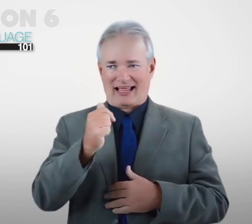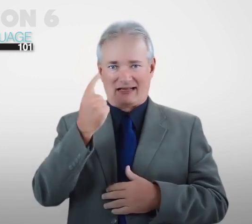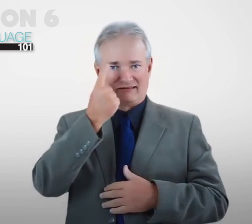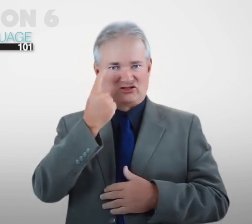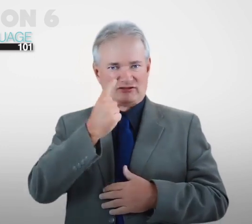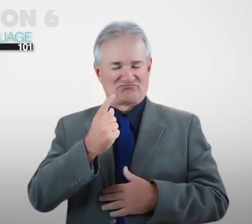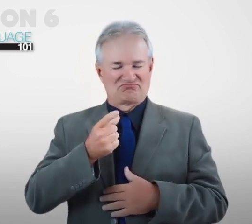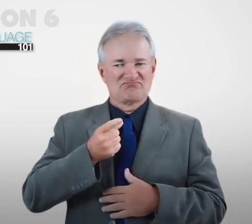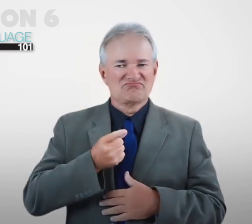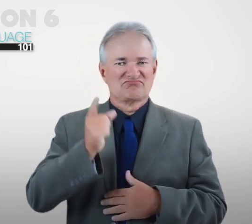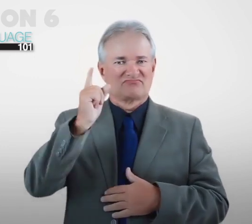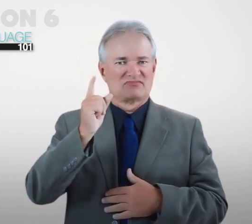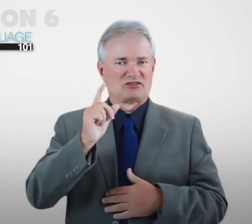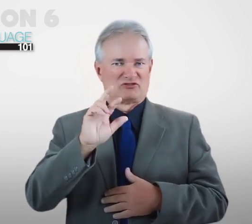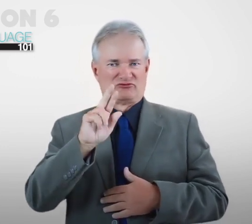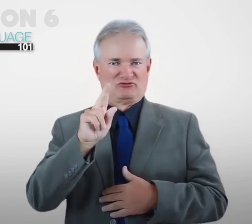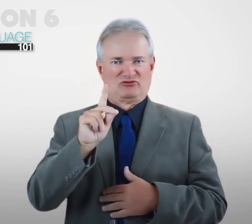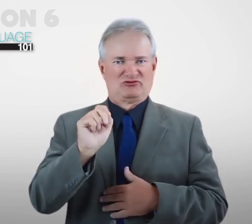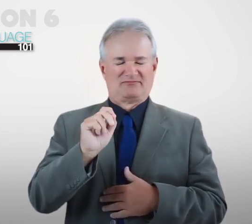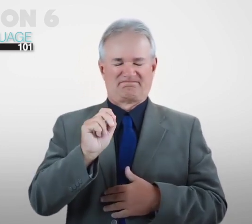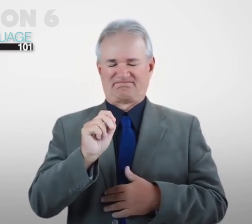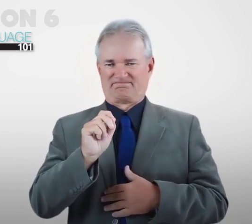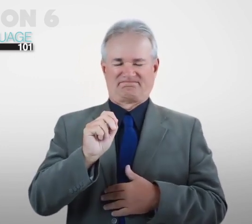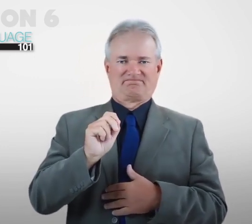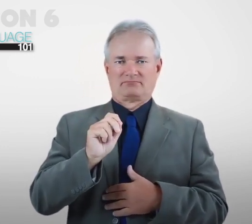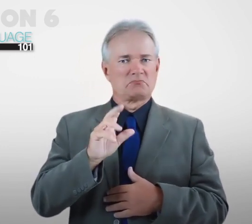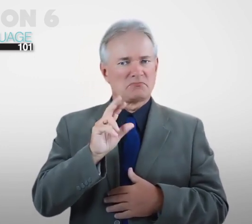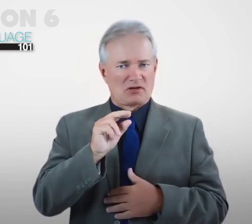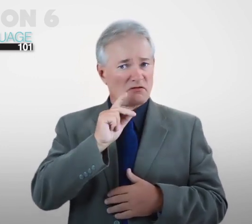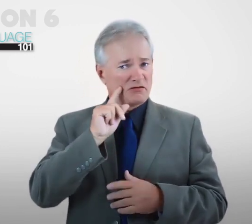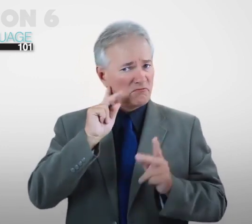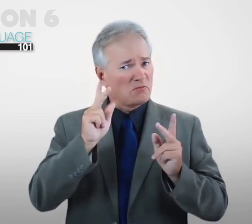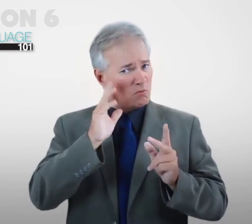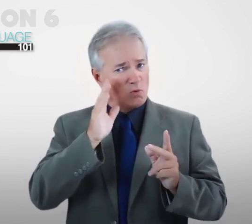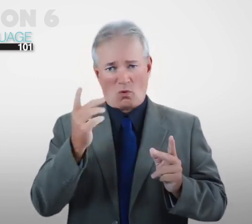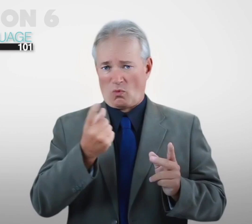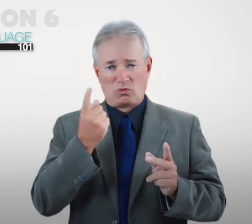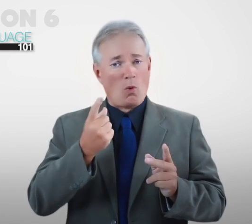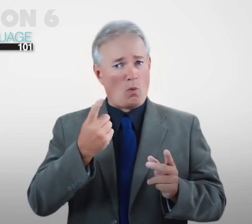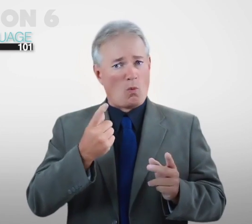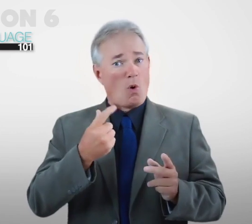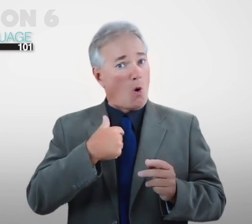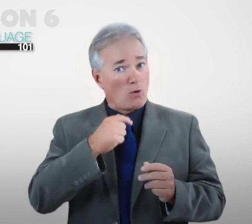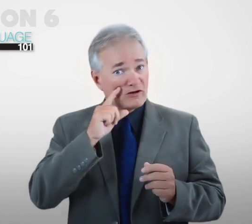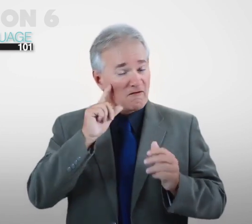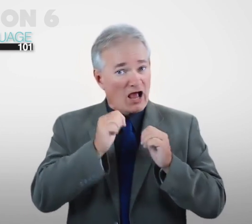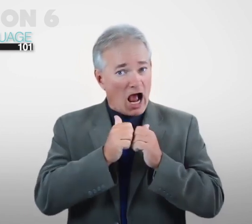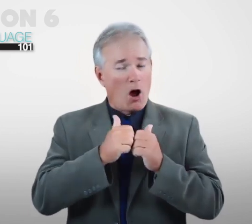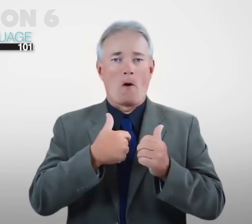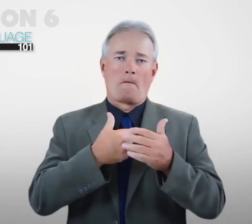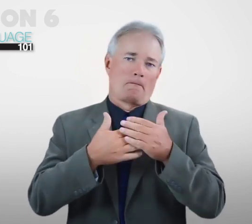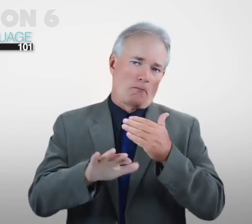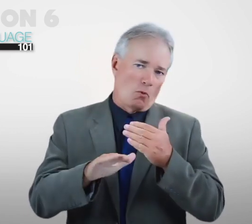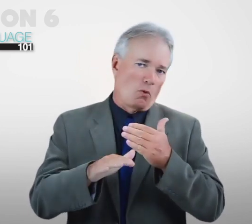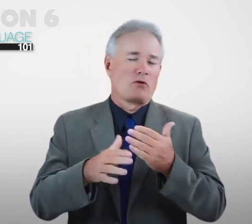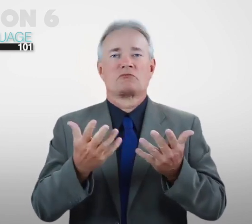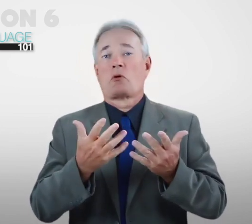it's not considered rude or offensive to ask. Deaf people will always be happy to answer the question. They'll either explain,